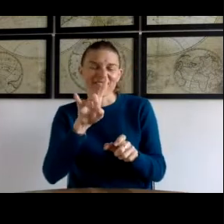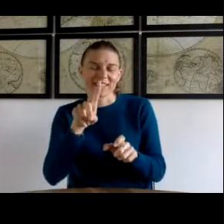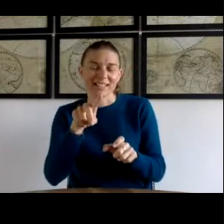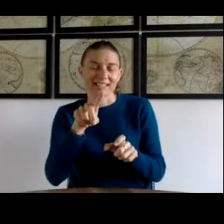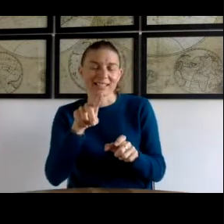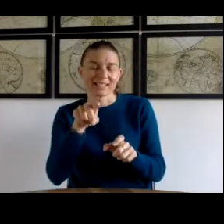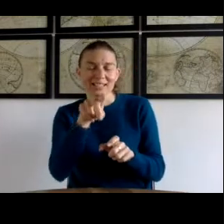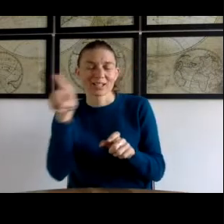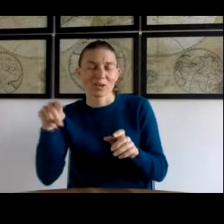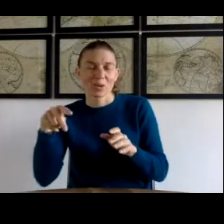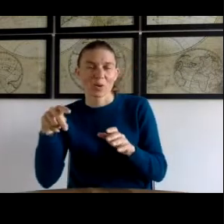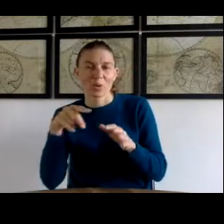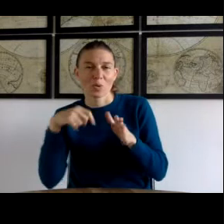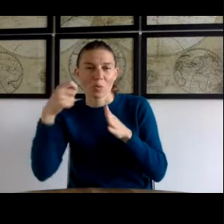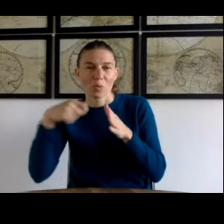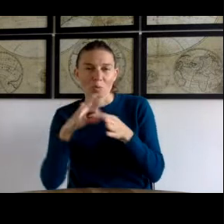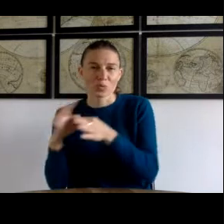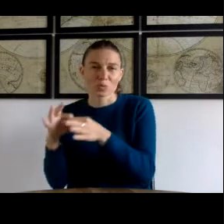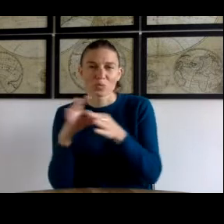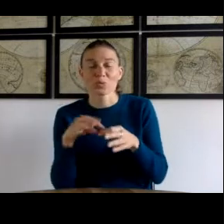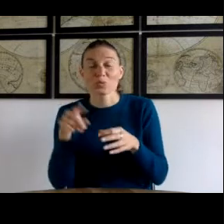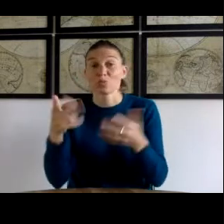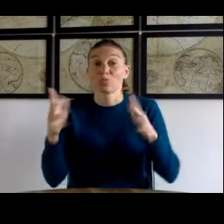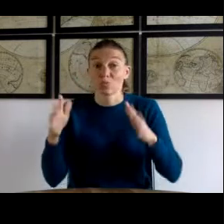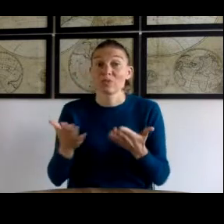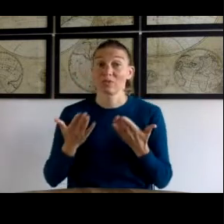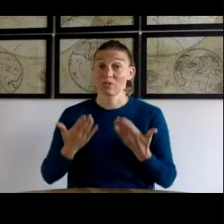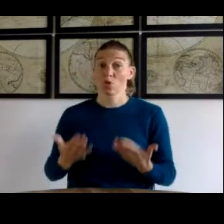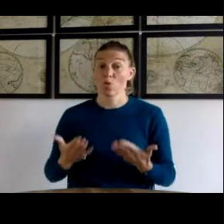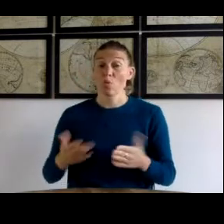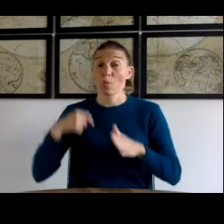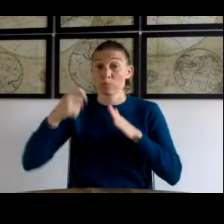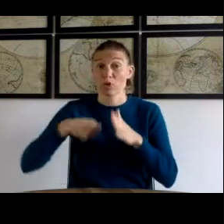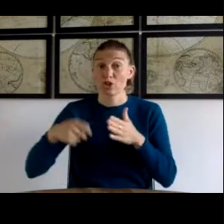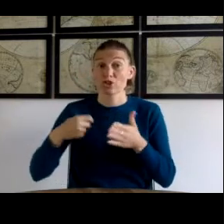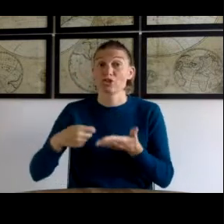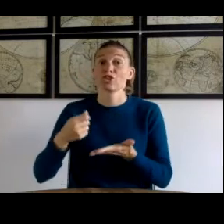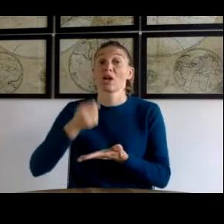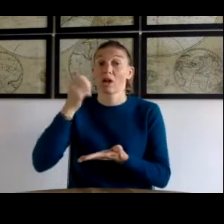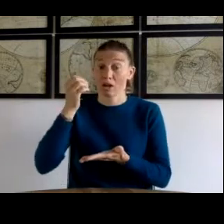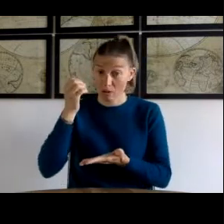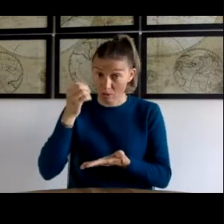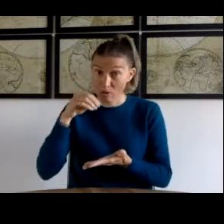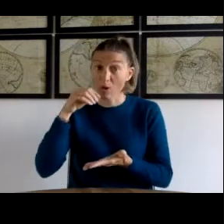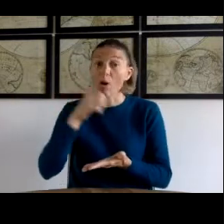you have the project approved in the EU aid volunteer's initiative.